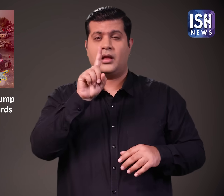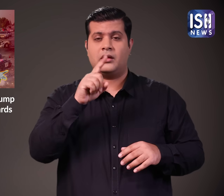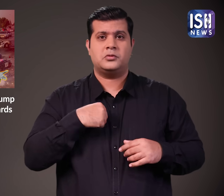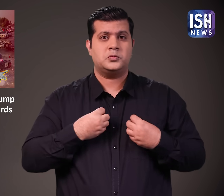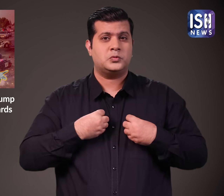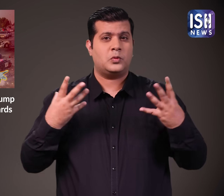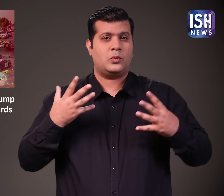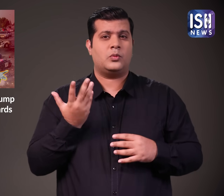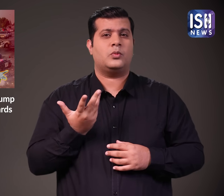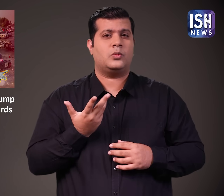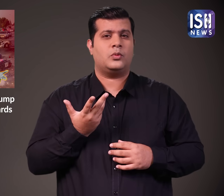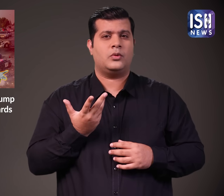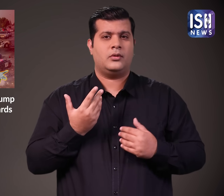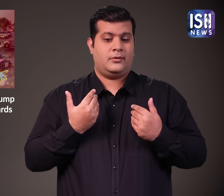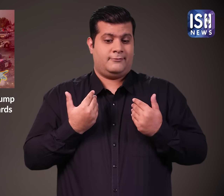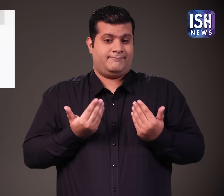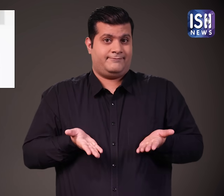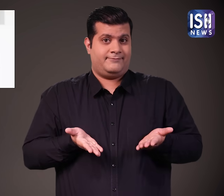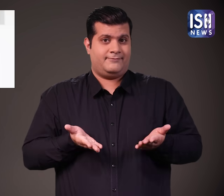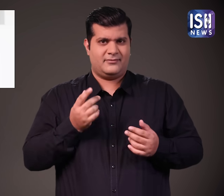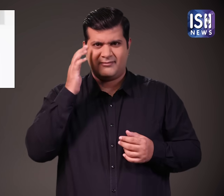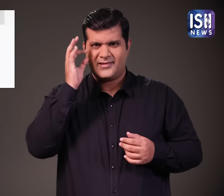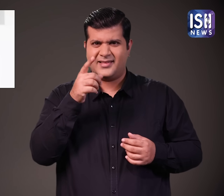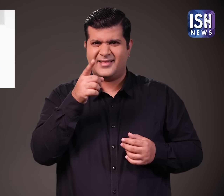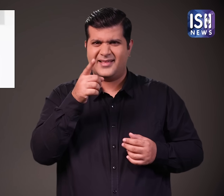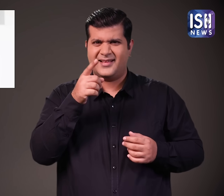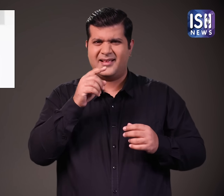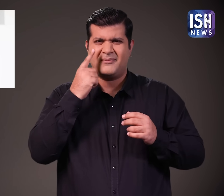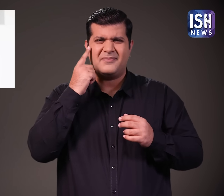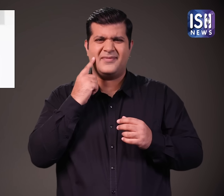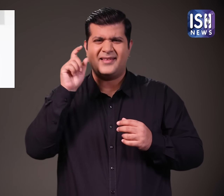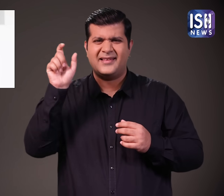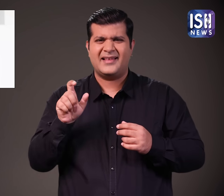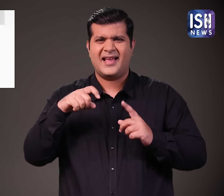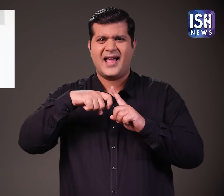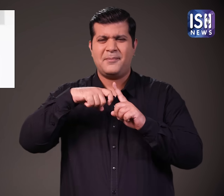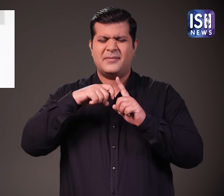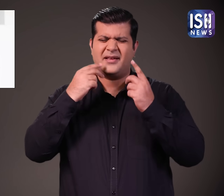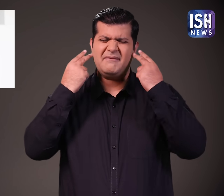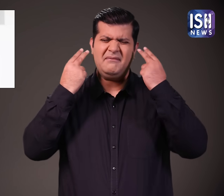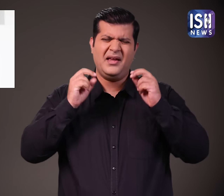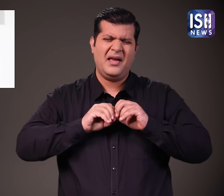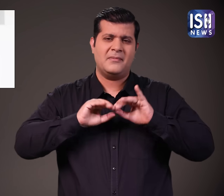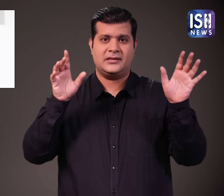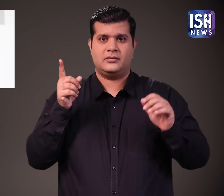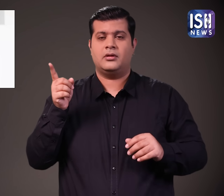A shocking incidentwas reported about Khaby Lame, you would know, who is a popular influencer.